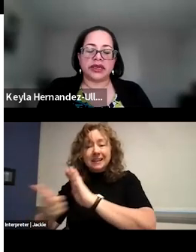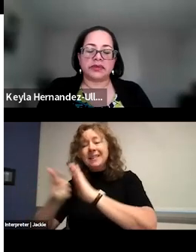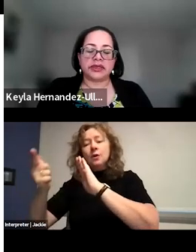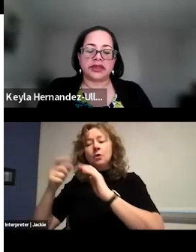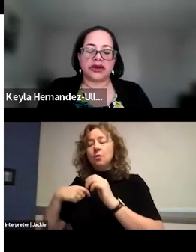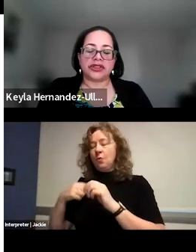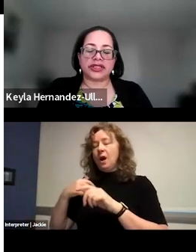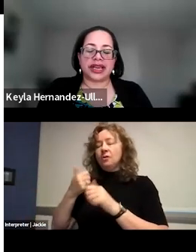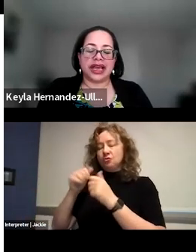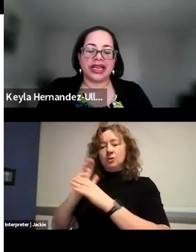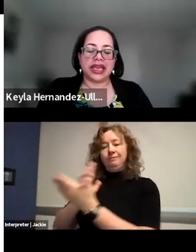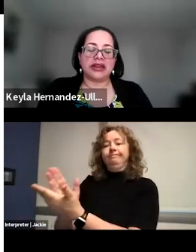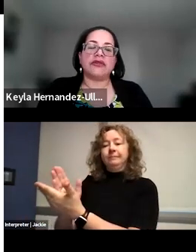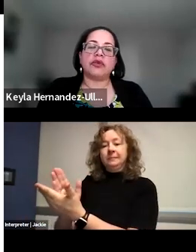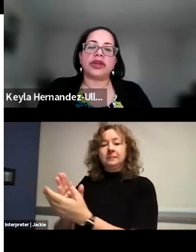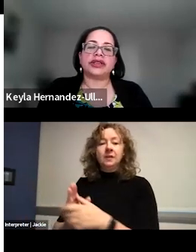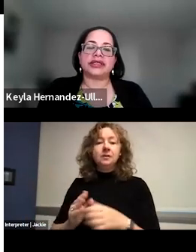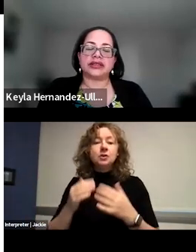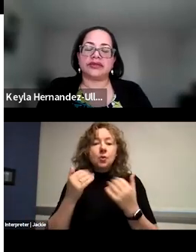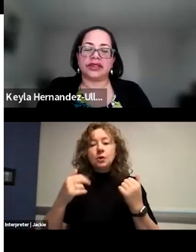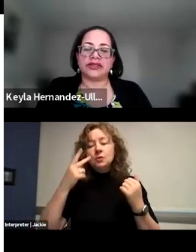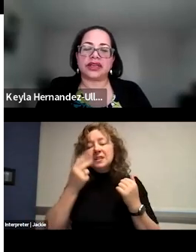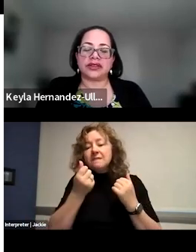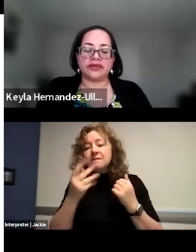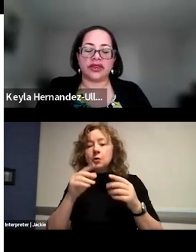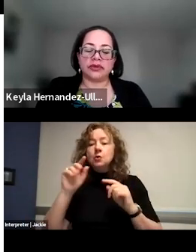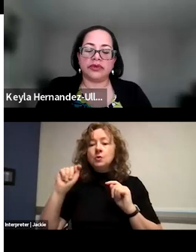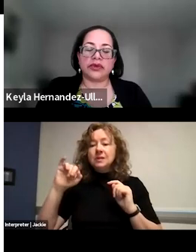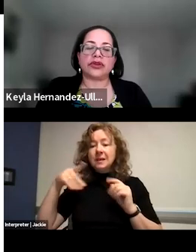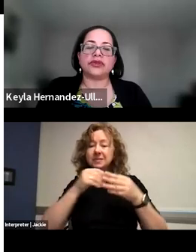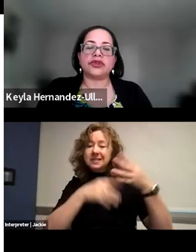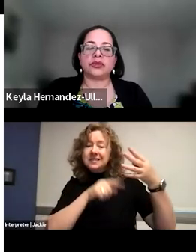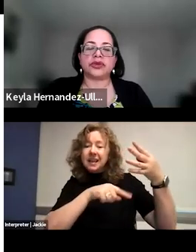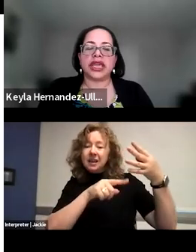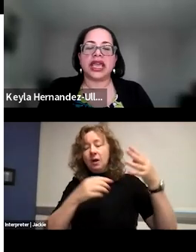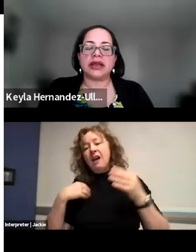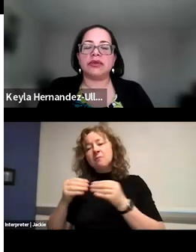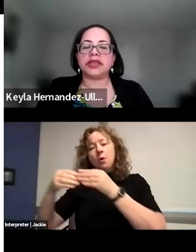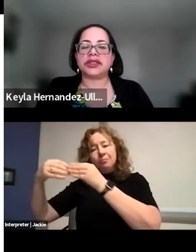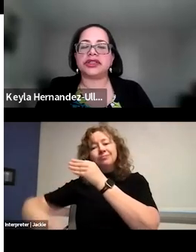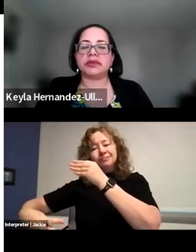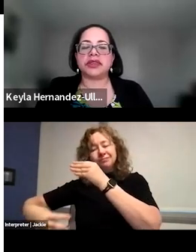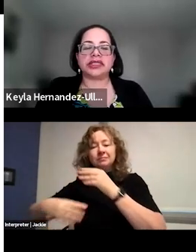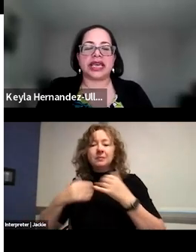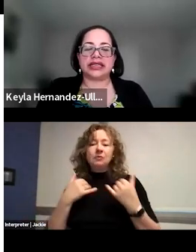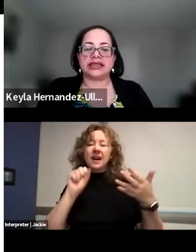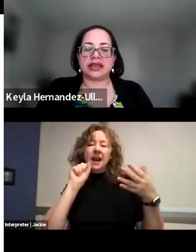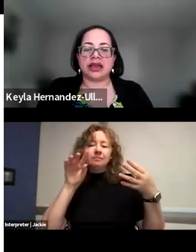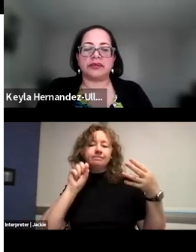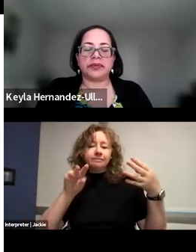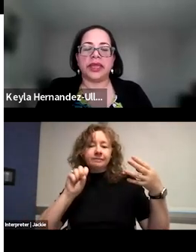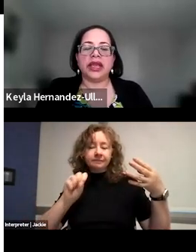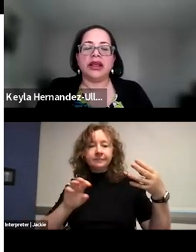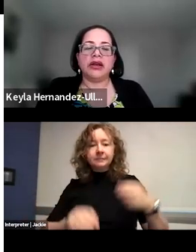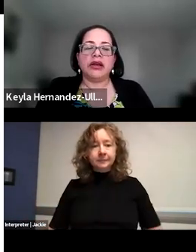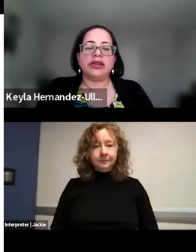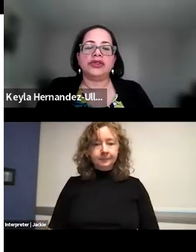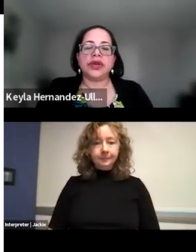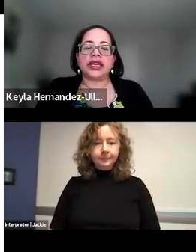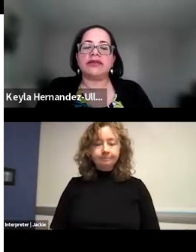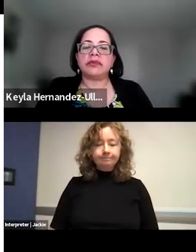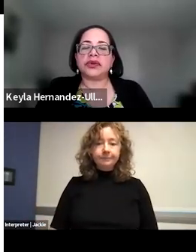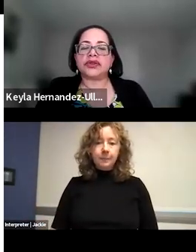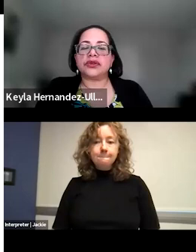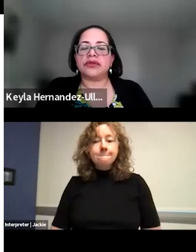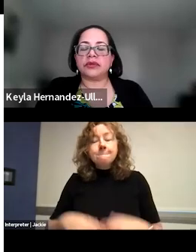Keyla Hernandez-Ulloa: On this slide we have some tips that are just a highlight of a more extensive list that is available for consumers, and I will mention some of these at this time.